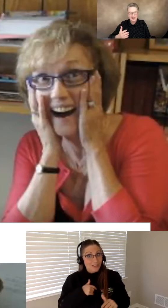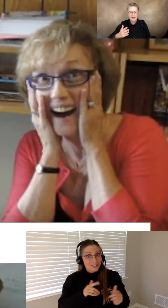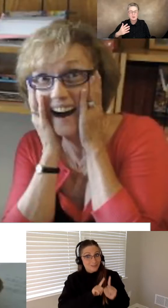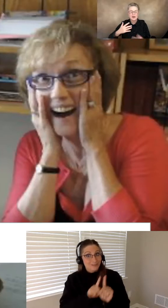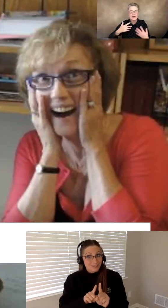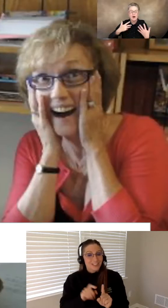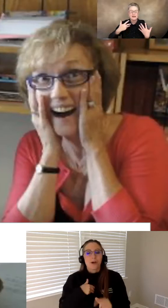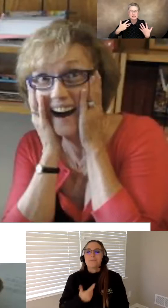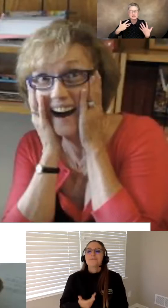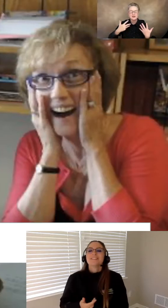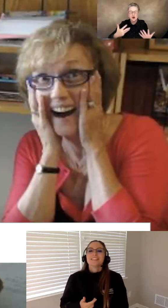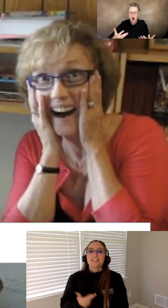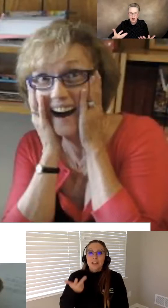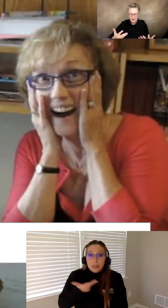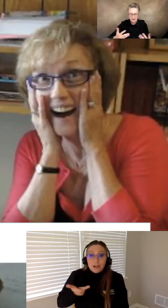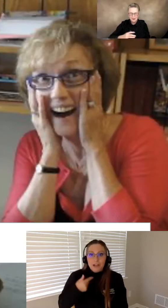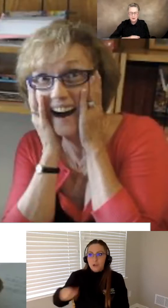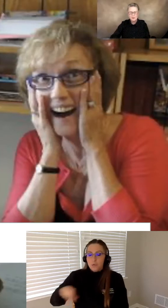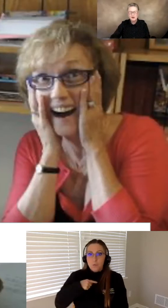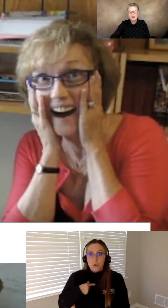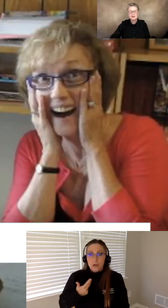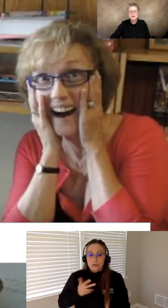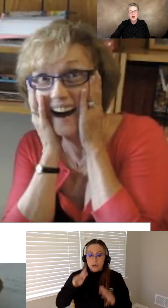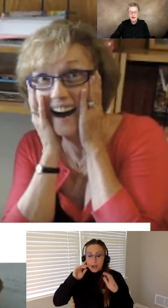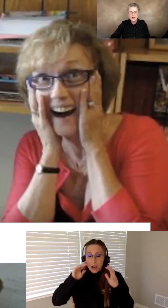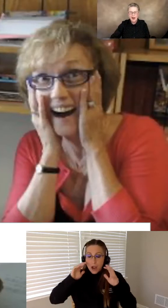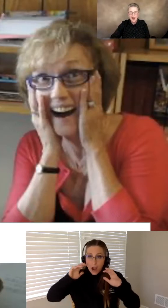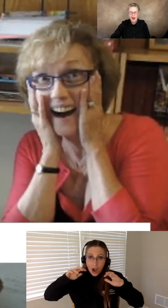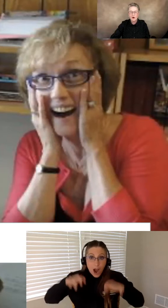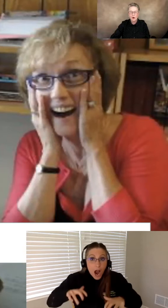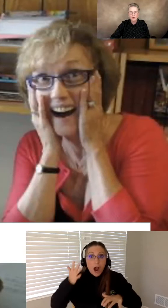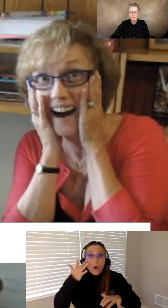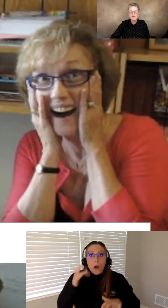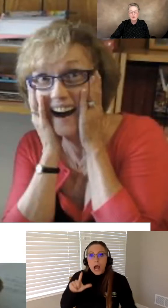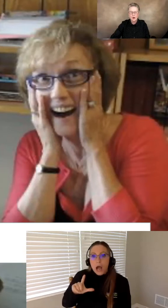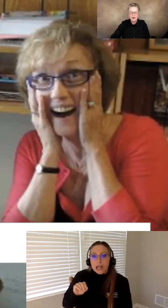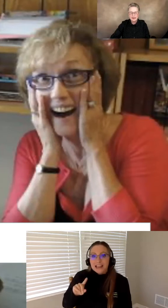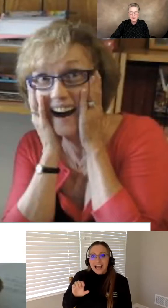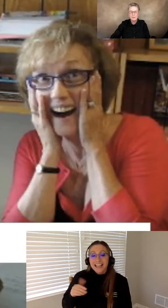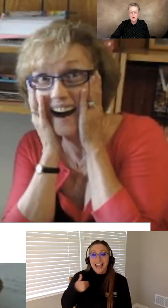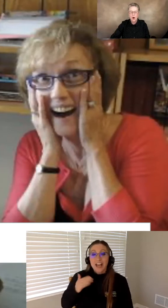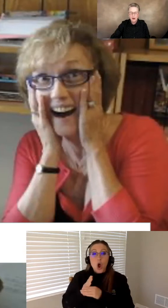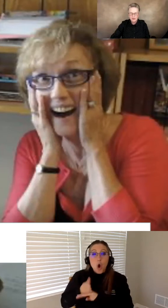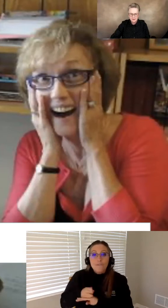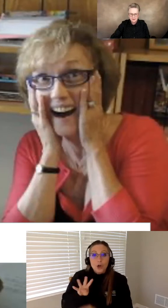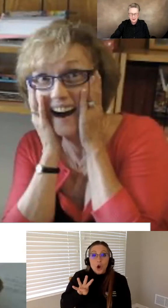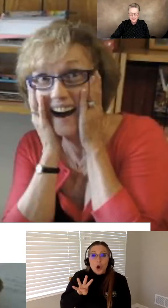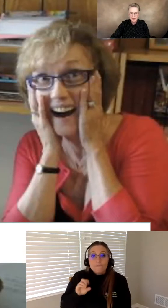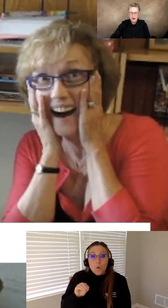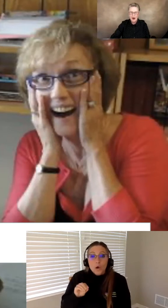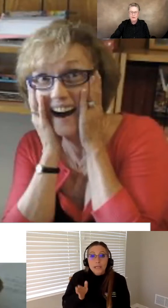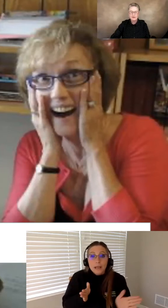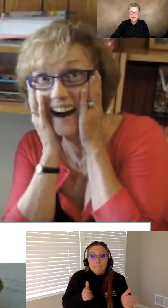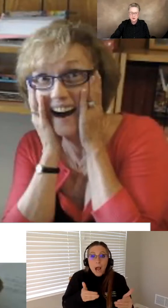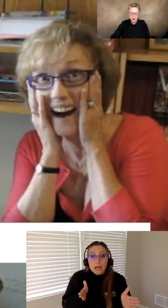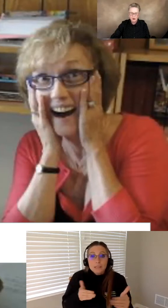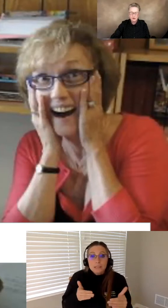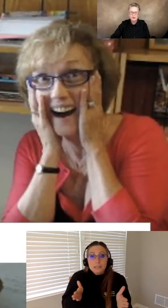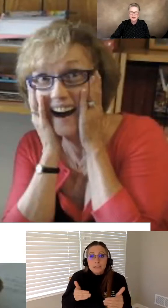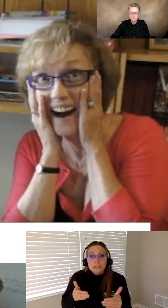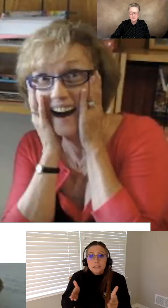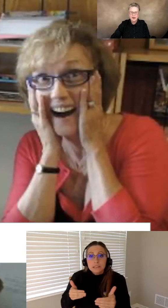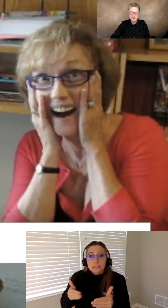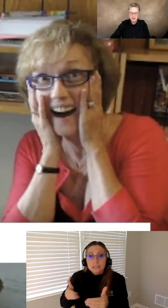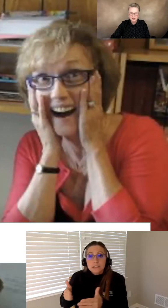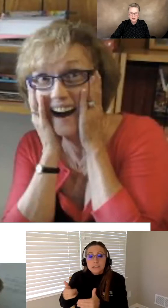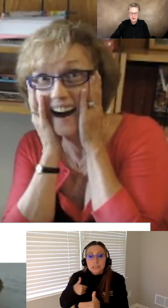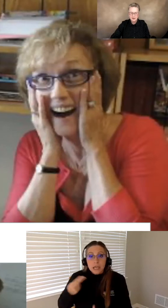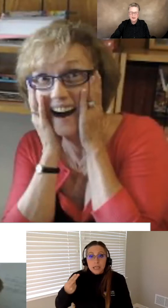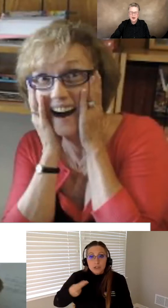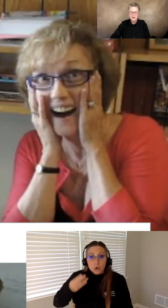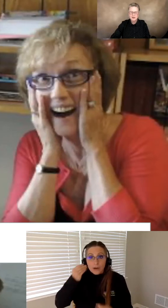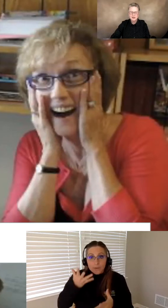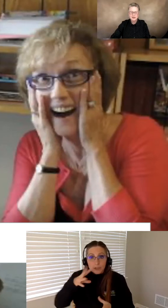and we are in shock, because Lottie had over 40 boxes of historical information that she